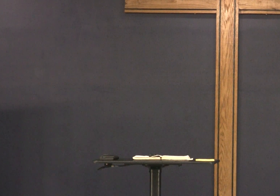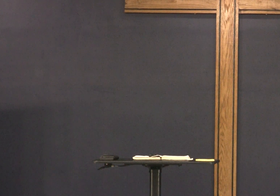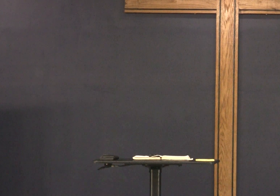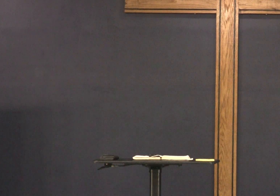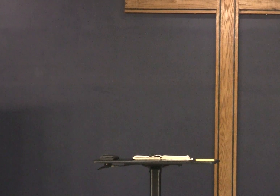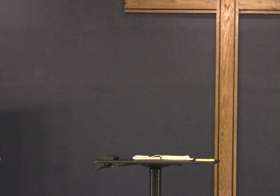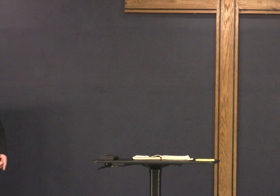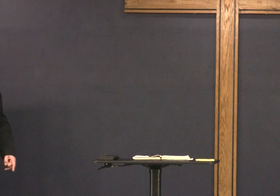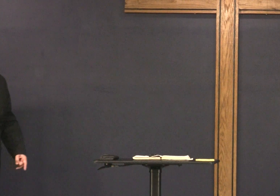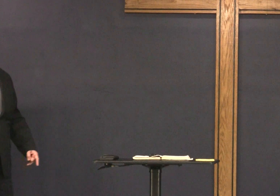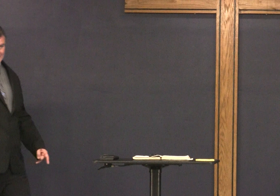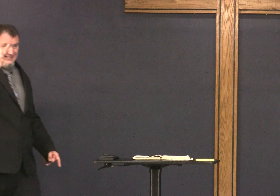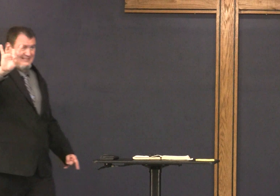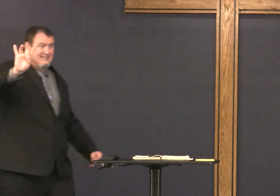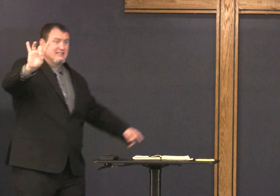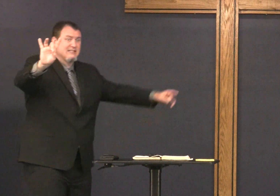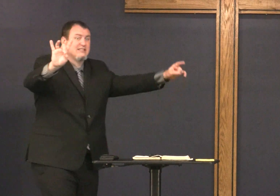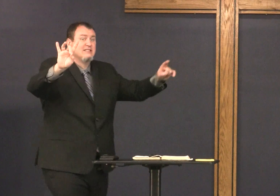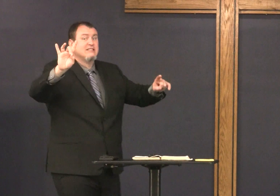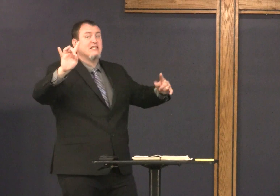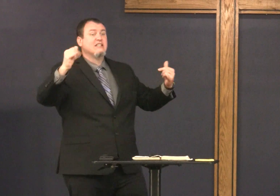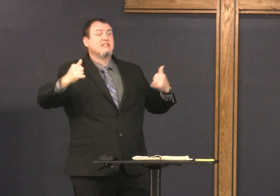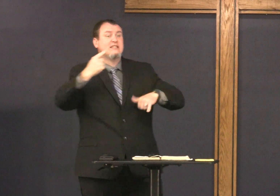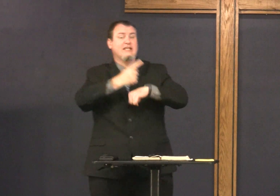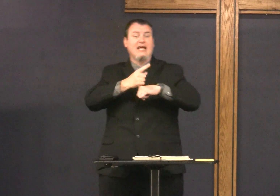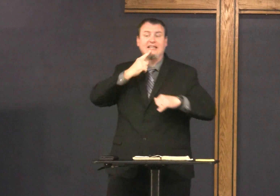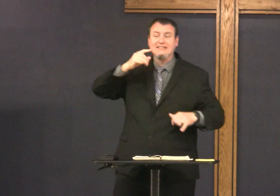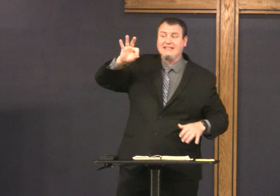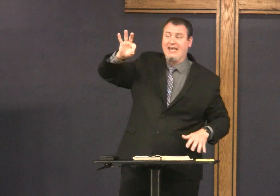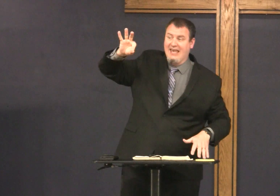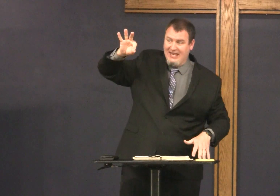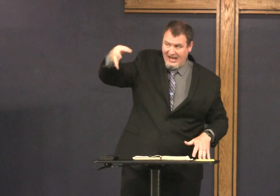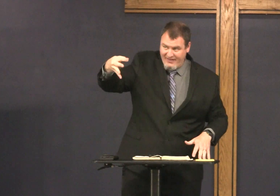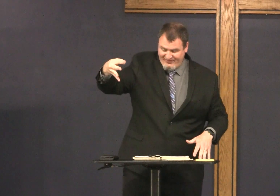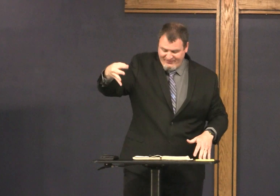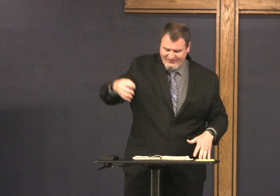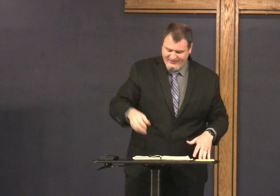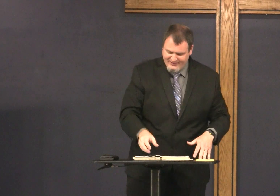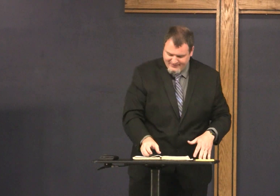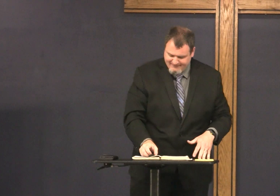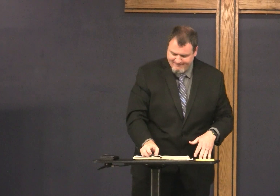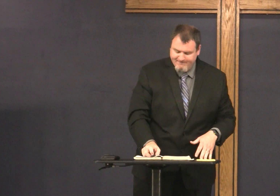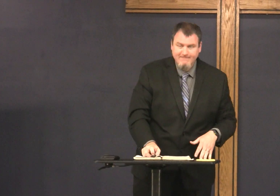so so far we've been through H in the Book of John and now today is going to be the ninth